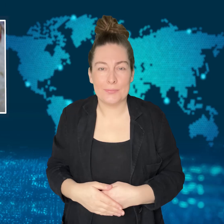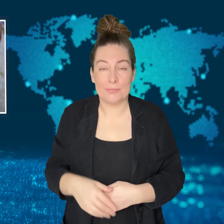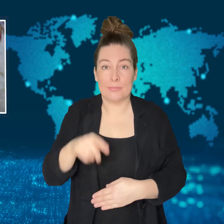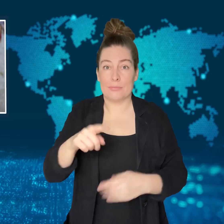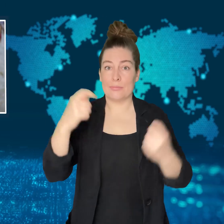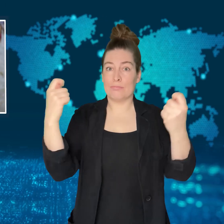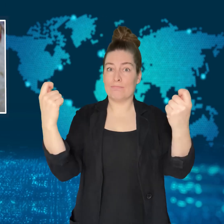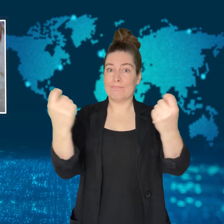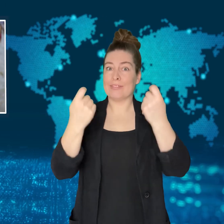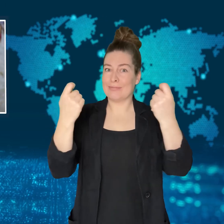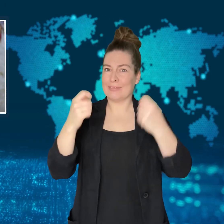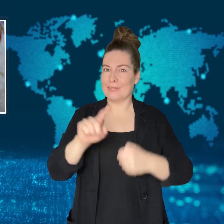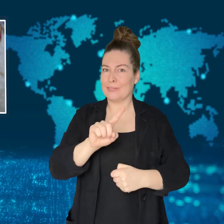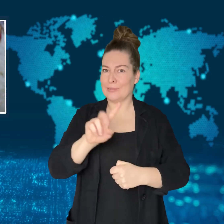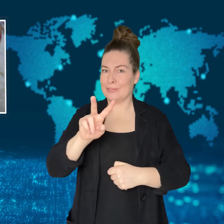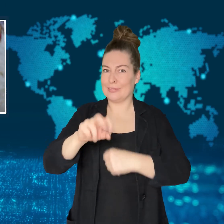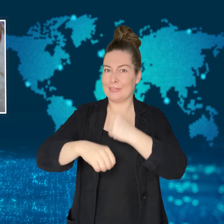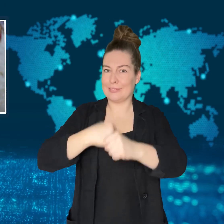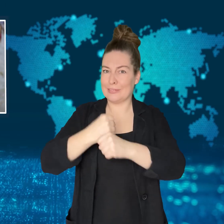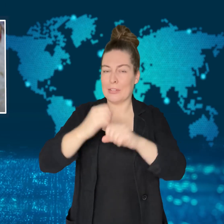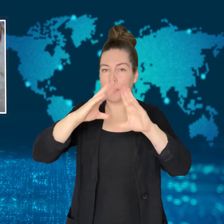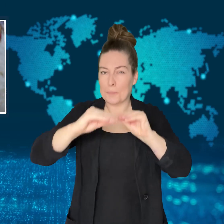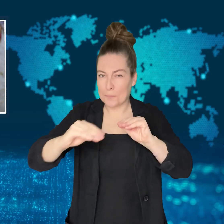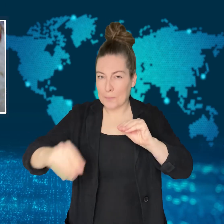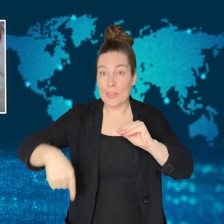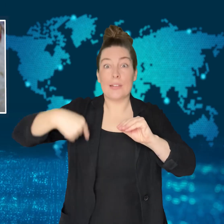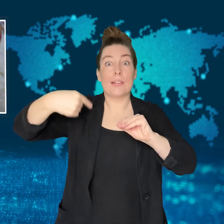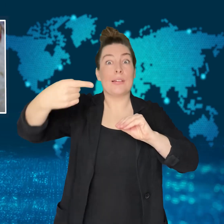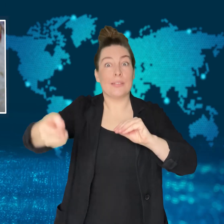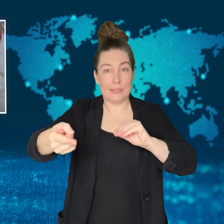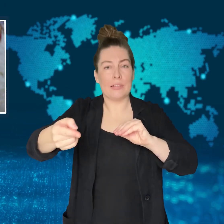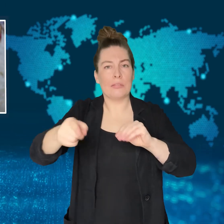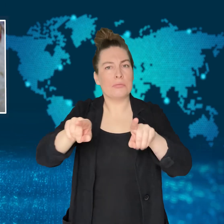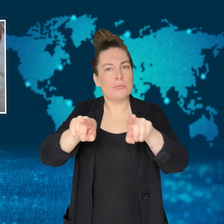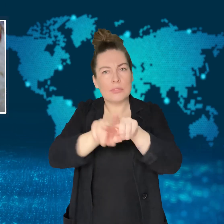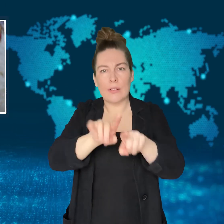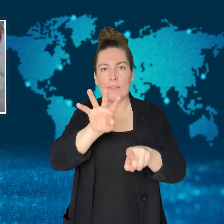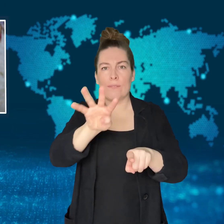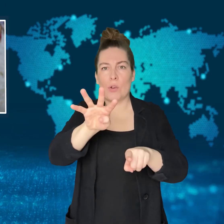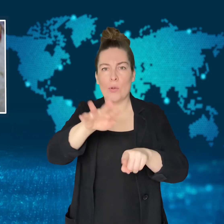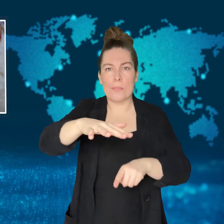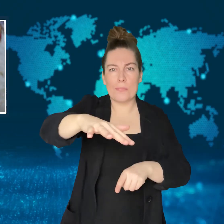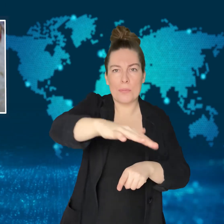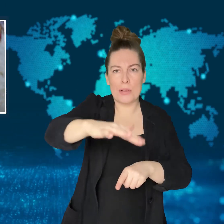The festivals rotate between those four sites.